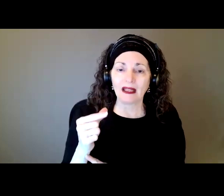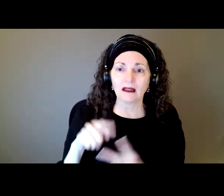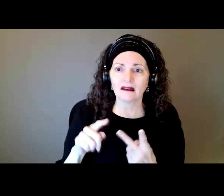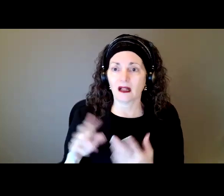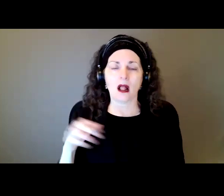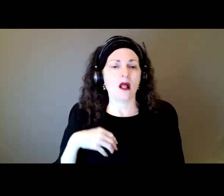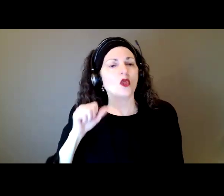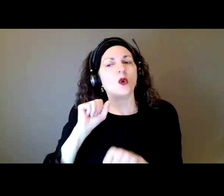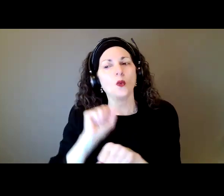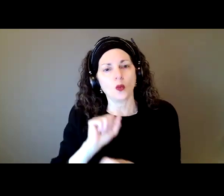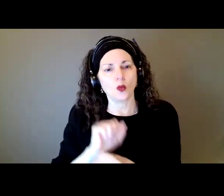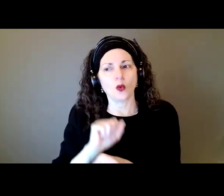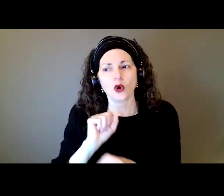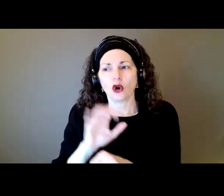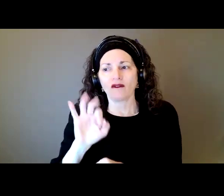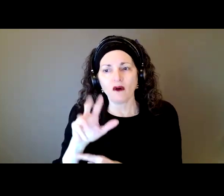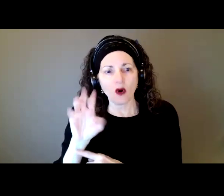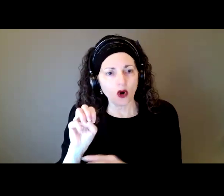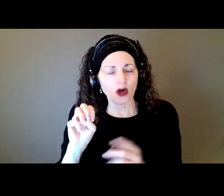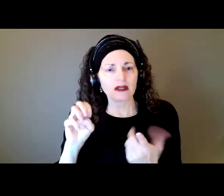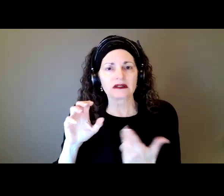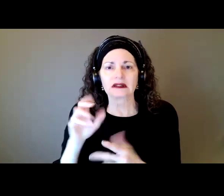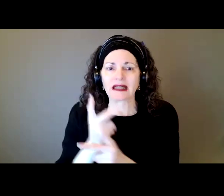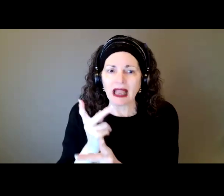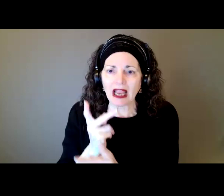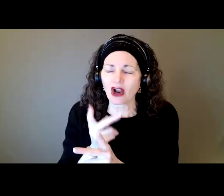and they deserve the respect of everyone in our society.